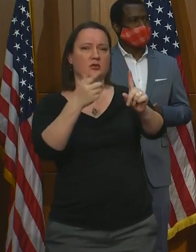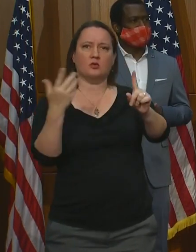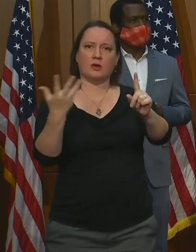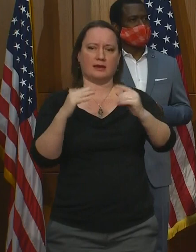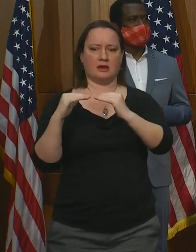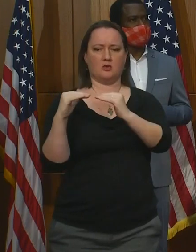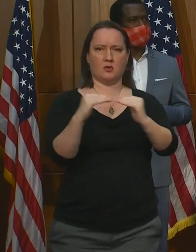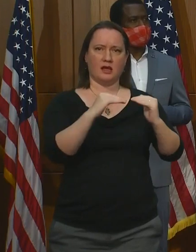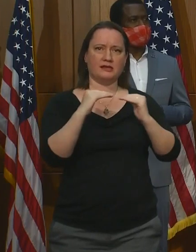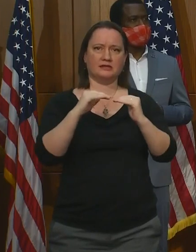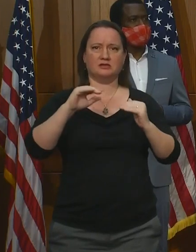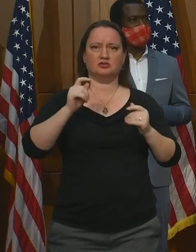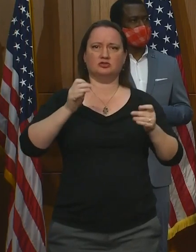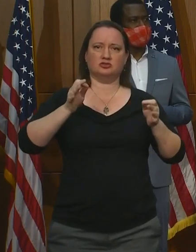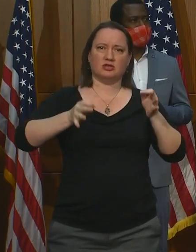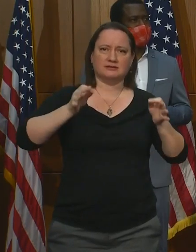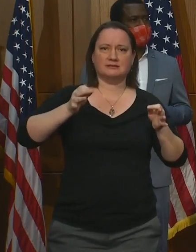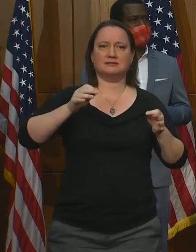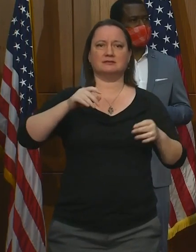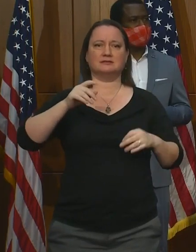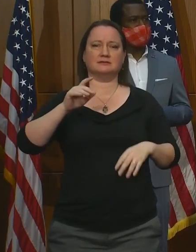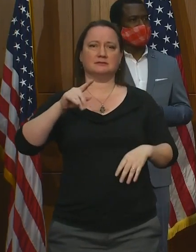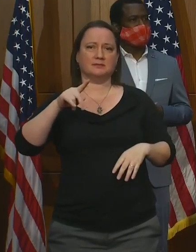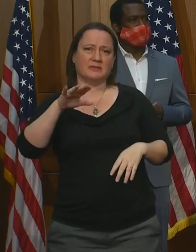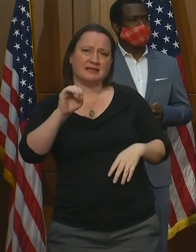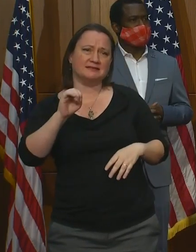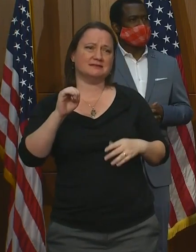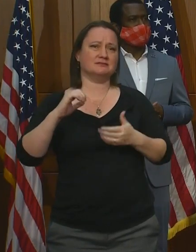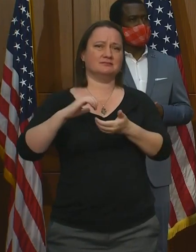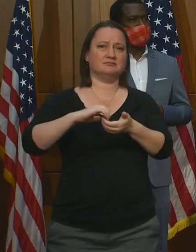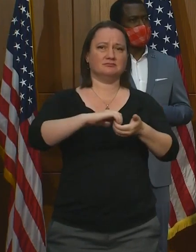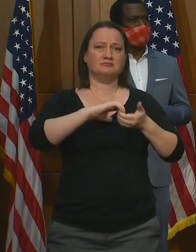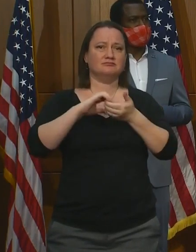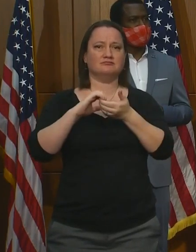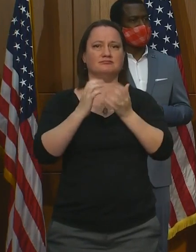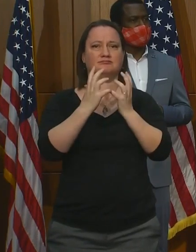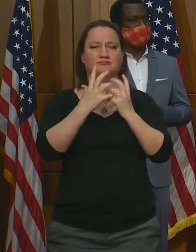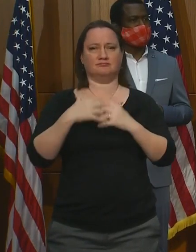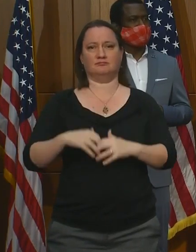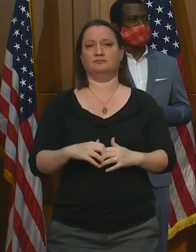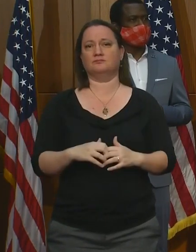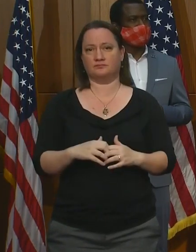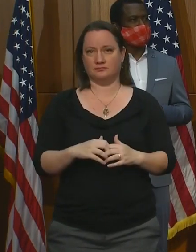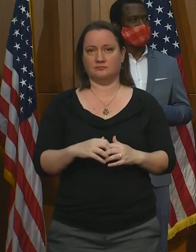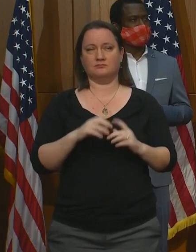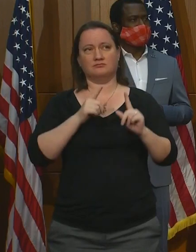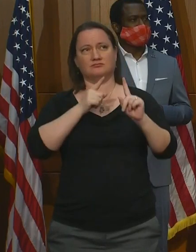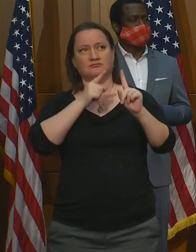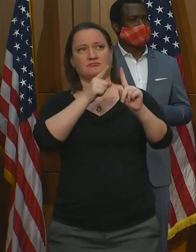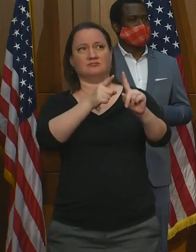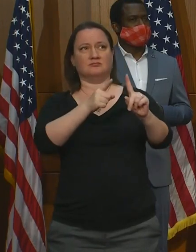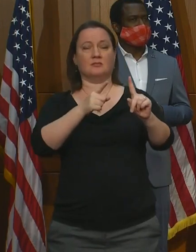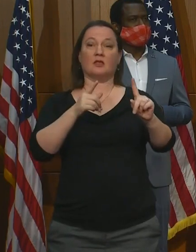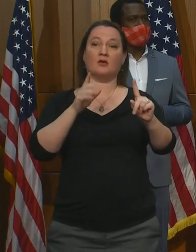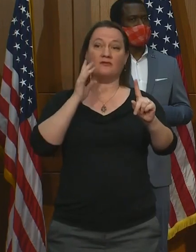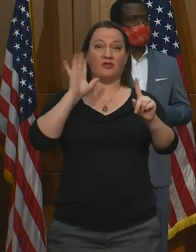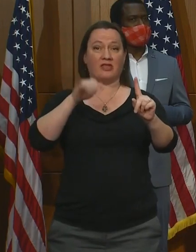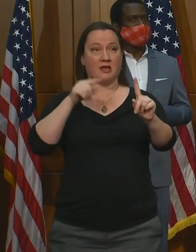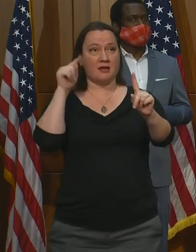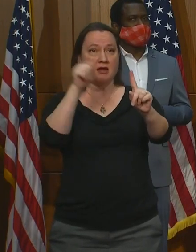BECAUSE IS UPON US. ONE OF THE QUALITY OF JUSTICE OF PEACE AND